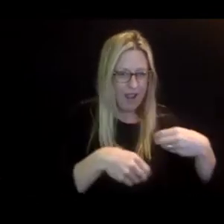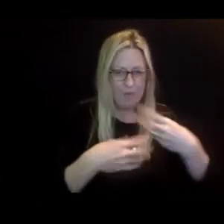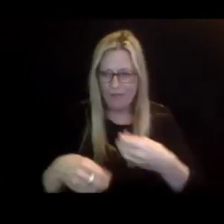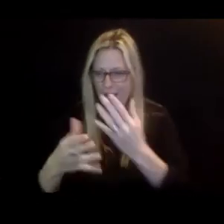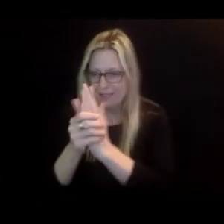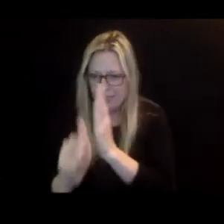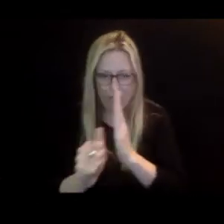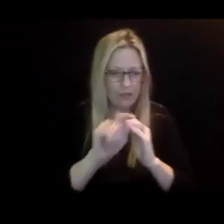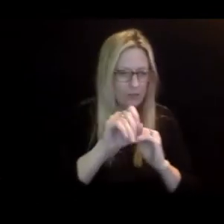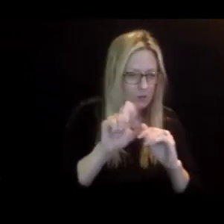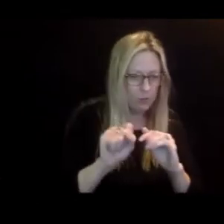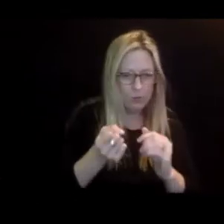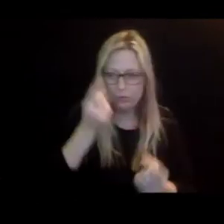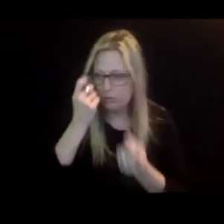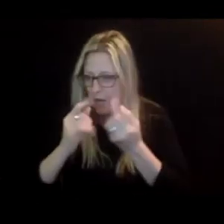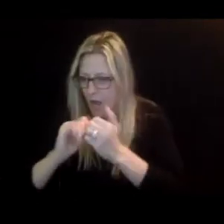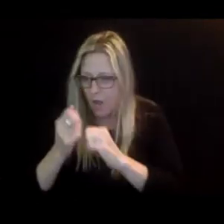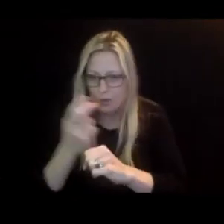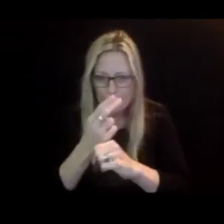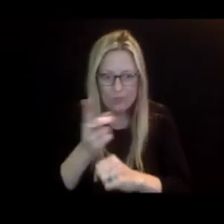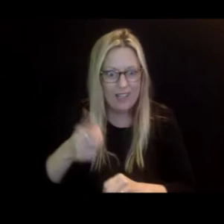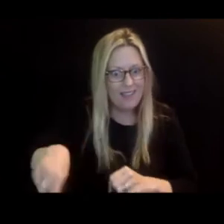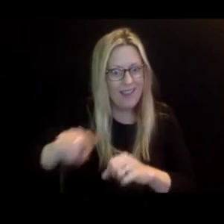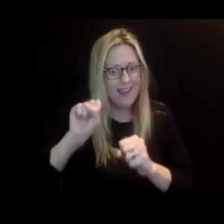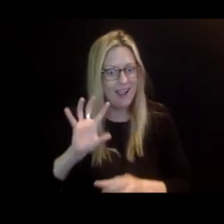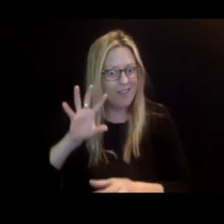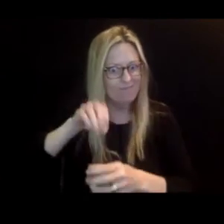them with the skills, training, and how to use technology, they can participate in their